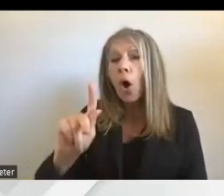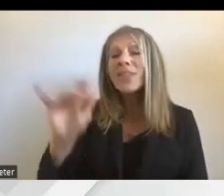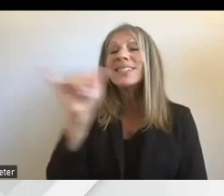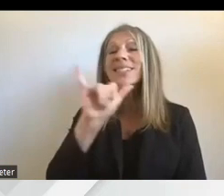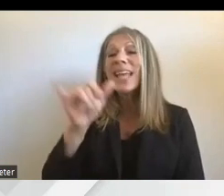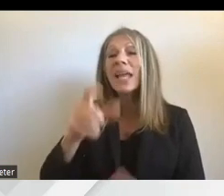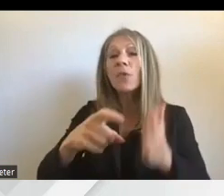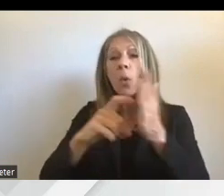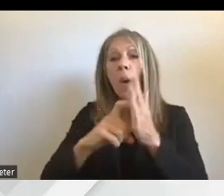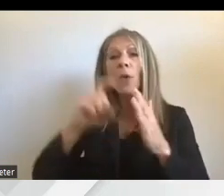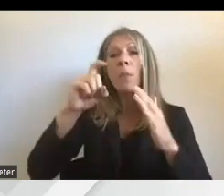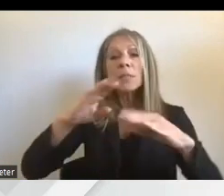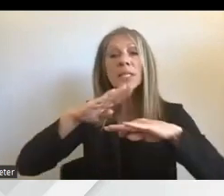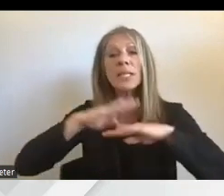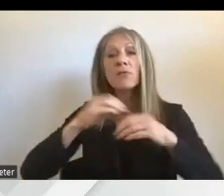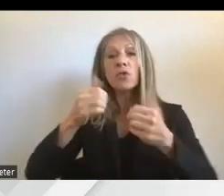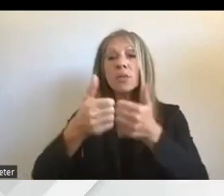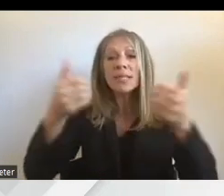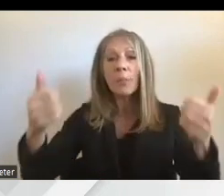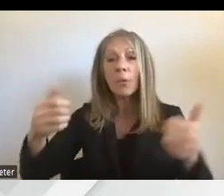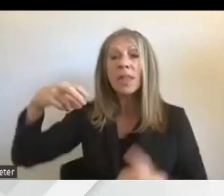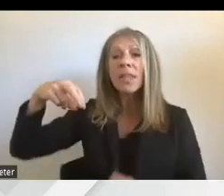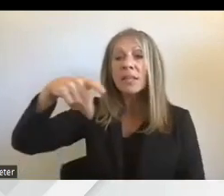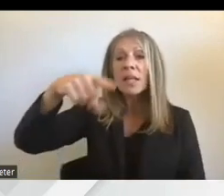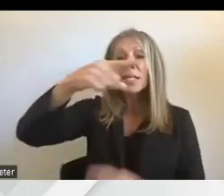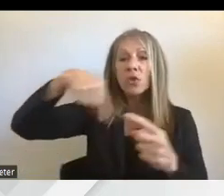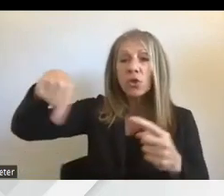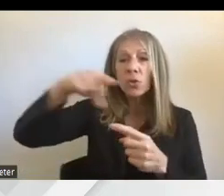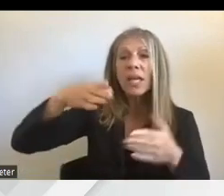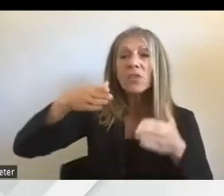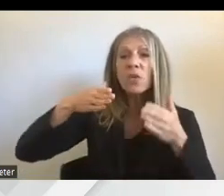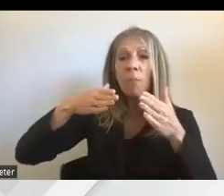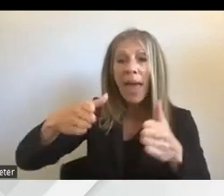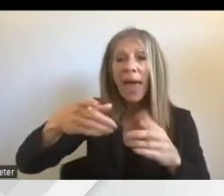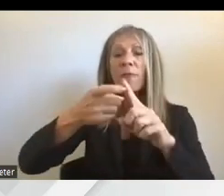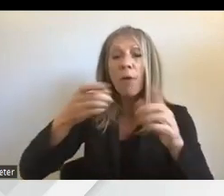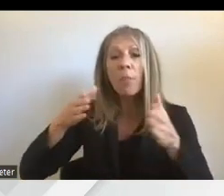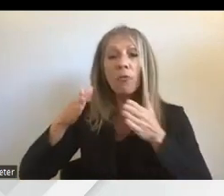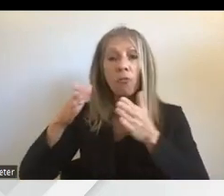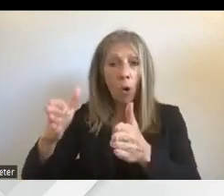same requirements must be met to separate the pedestrian circulation path from the roadway.